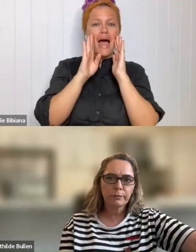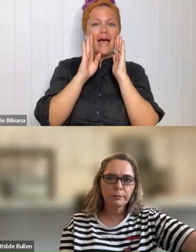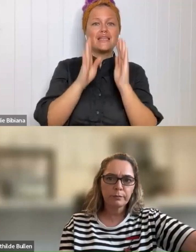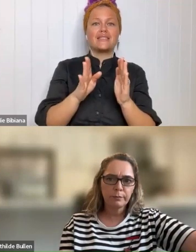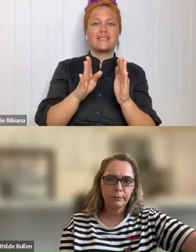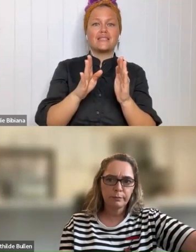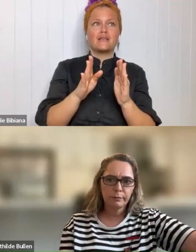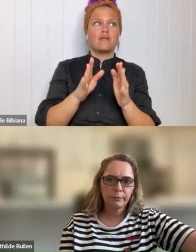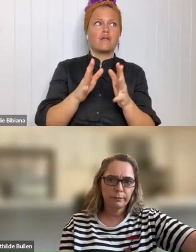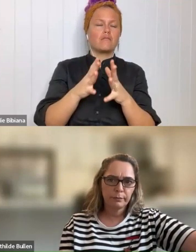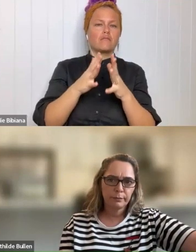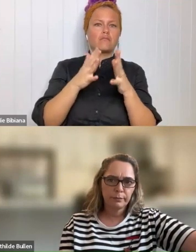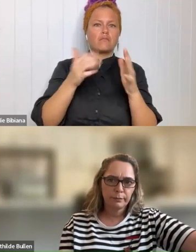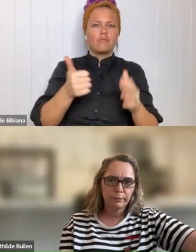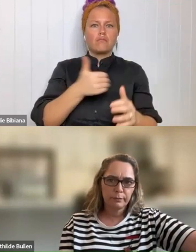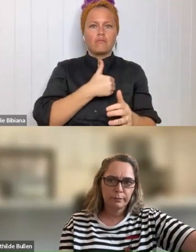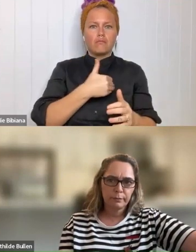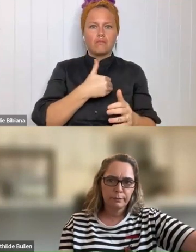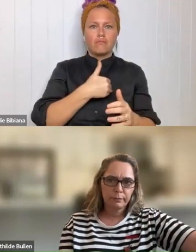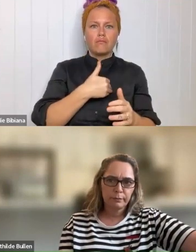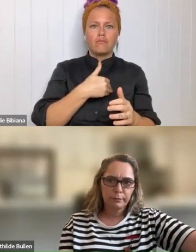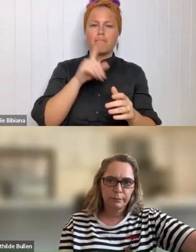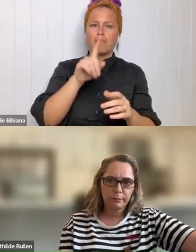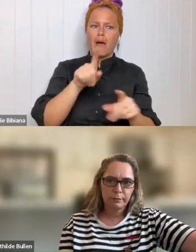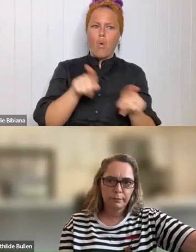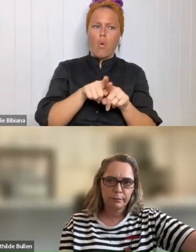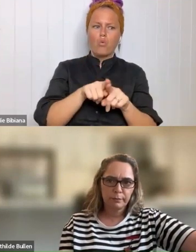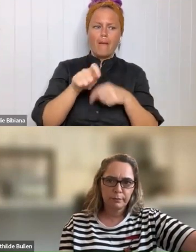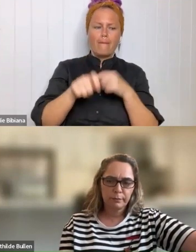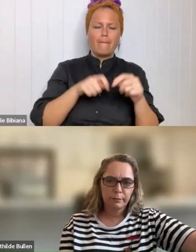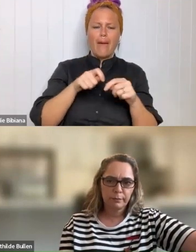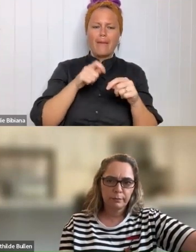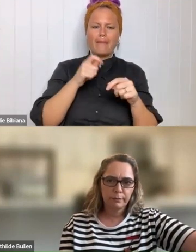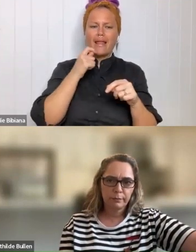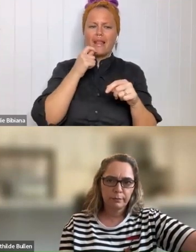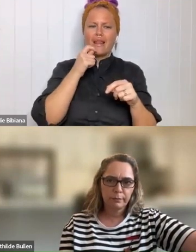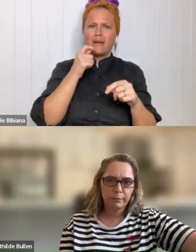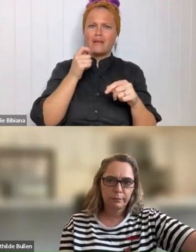generous, but also became quite tricky, because Veronica would